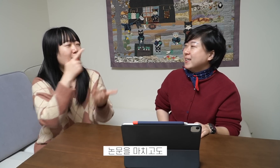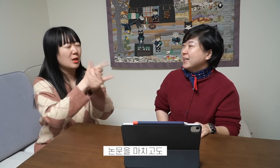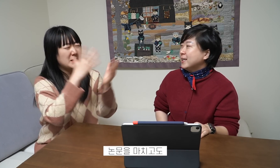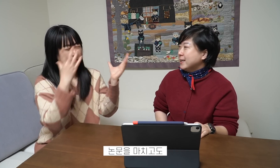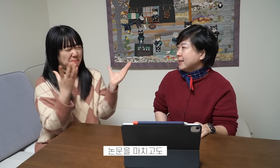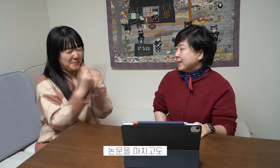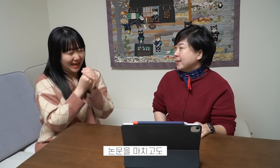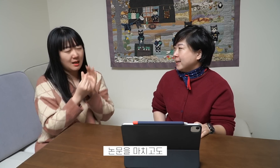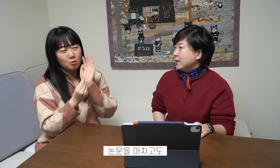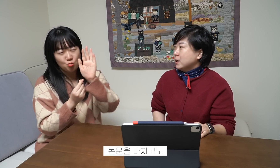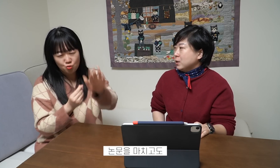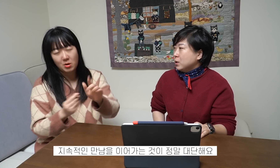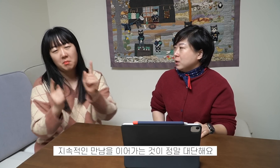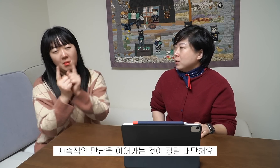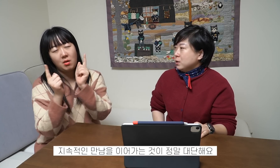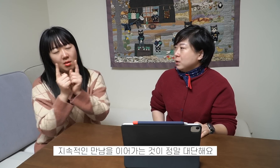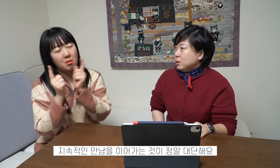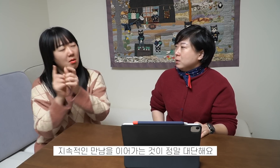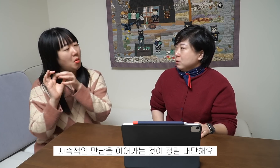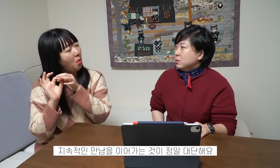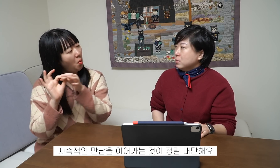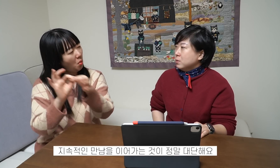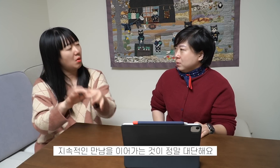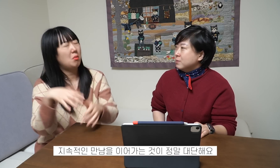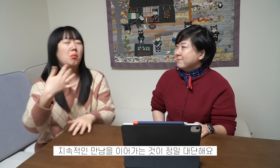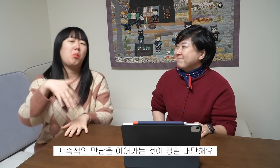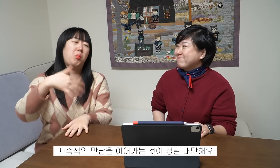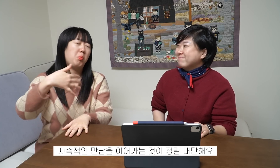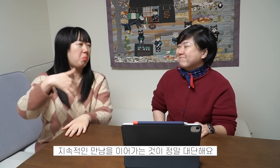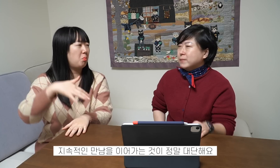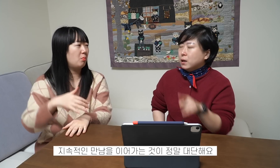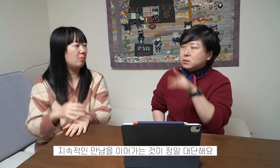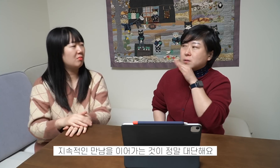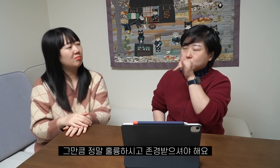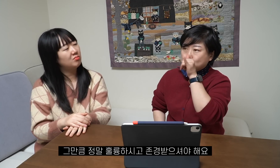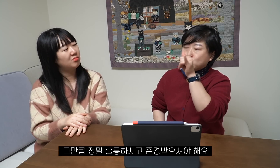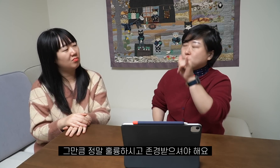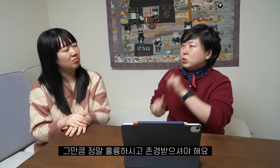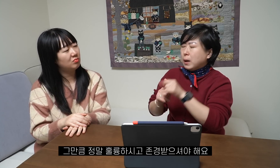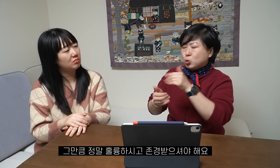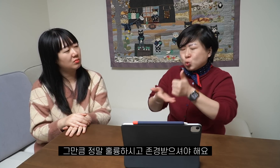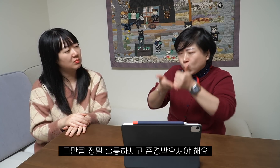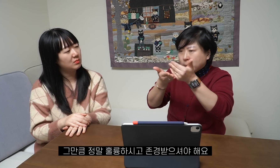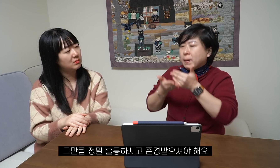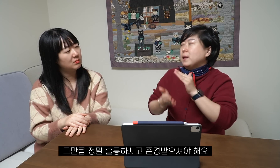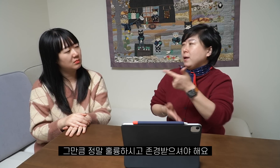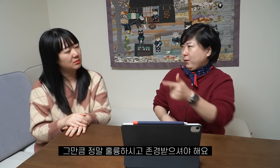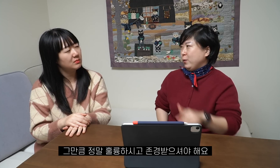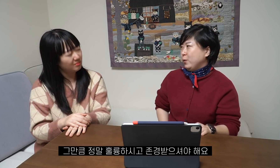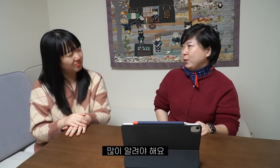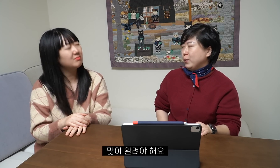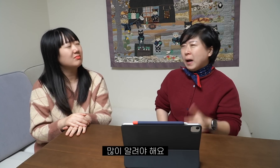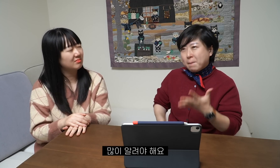It's really amazing to keep meeting people even after finishing the thesis. He is really good and should be respected.